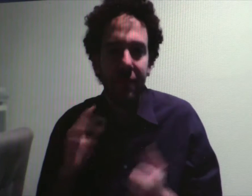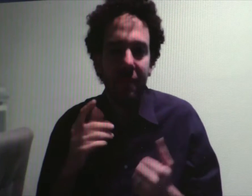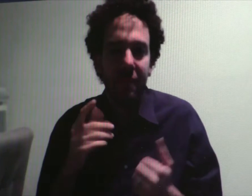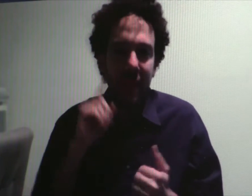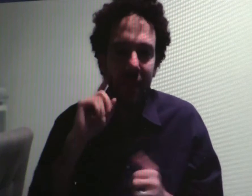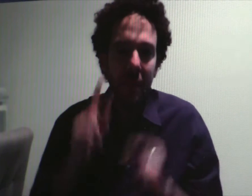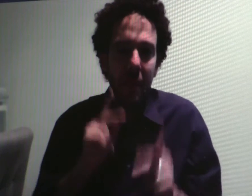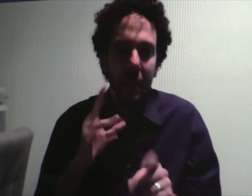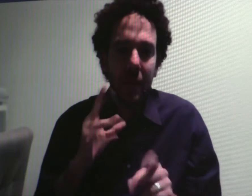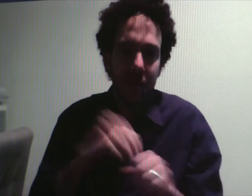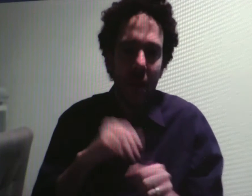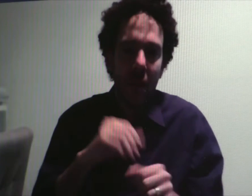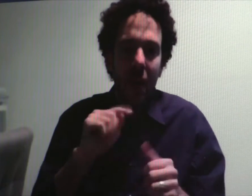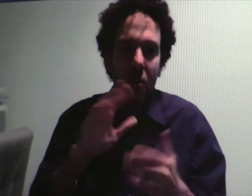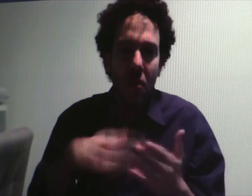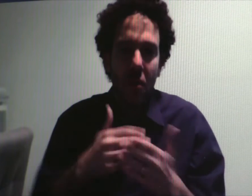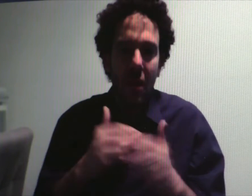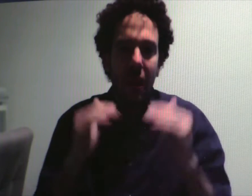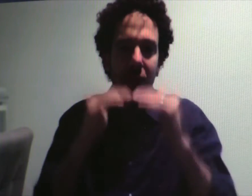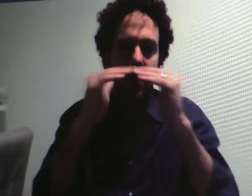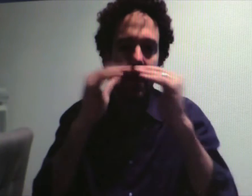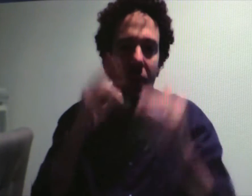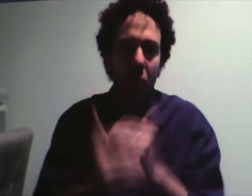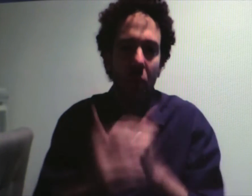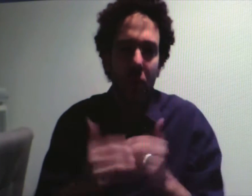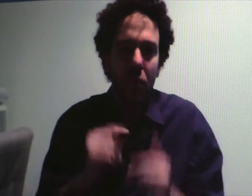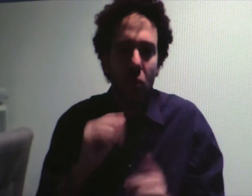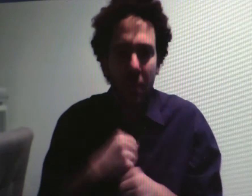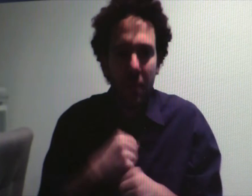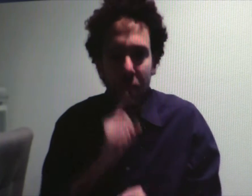At Deaf West, we have a team of people involved in all levels in the process